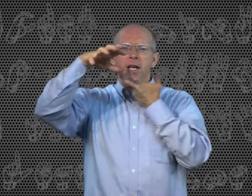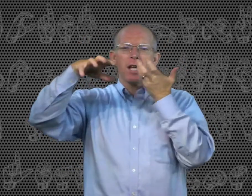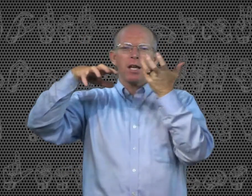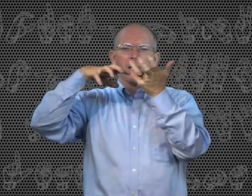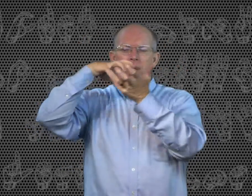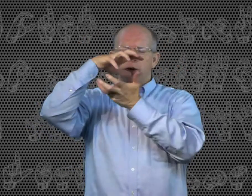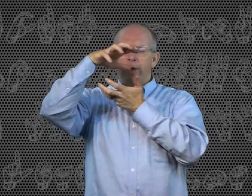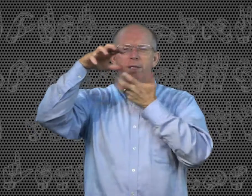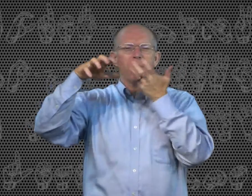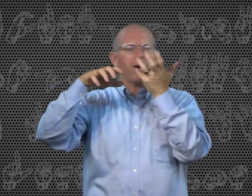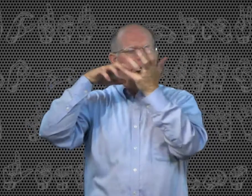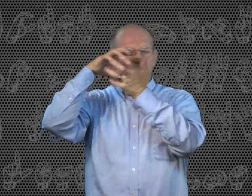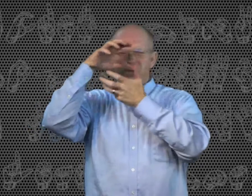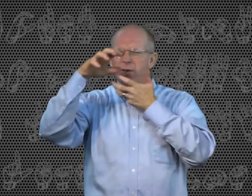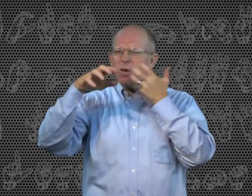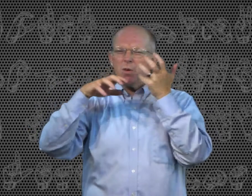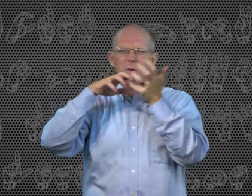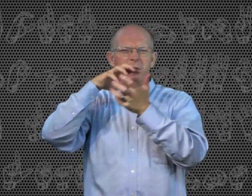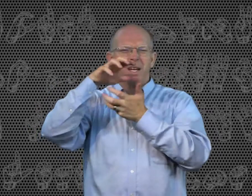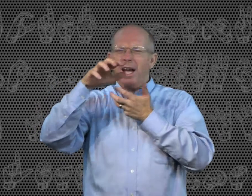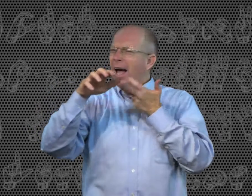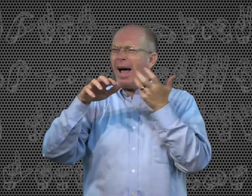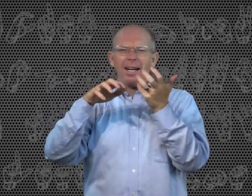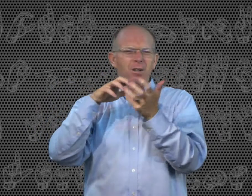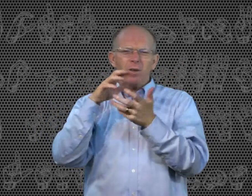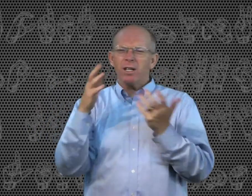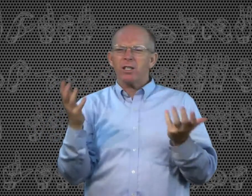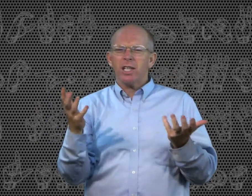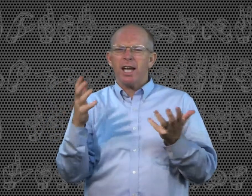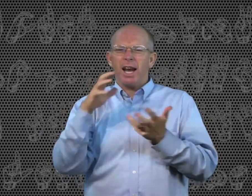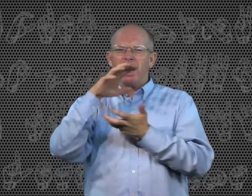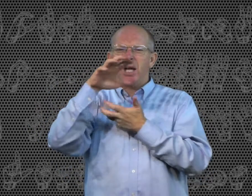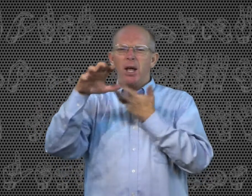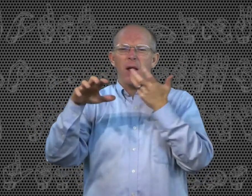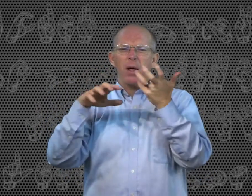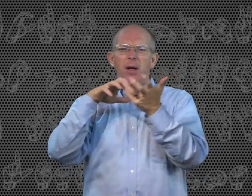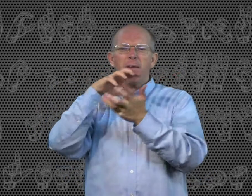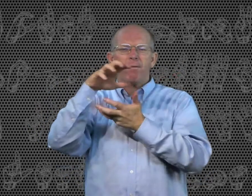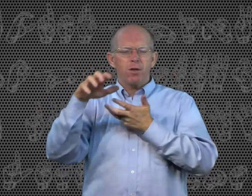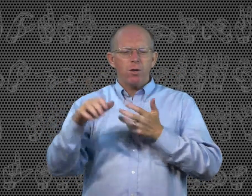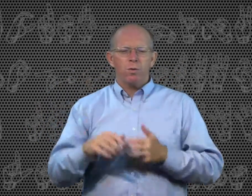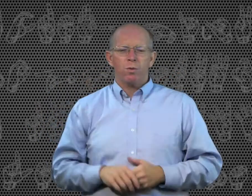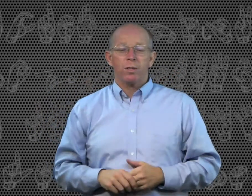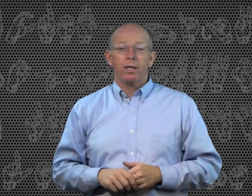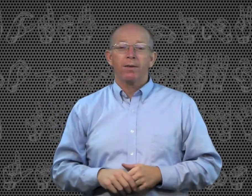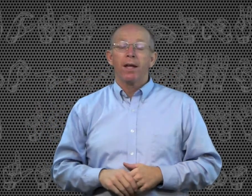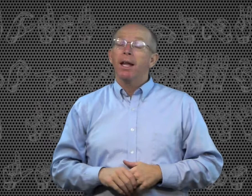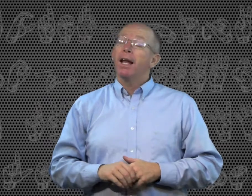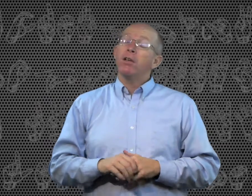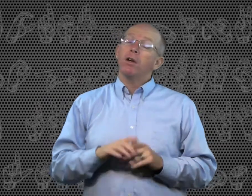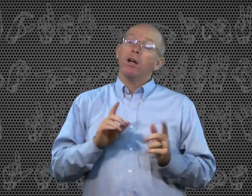and twist them around. CONFUSED. I don't UNDERSTAND. CONFUSED